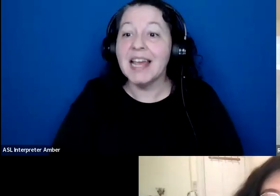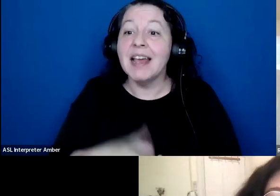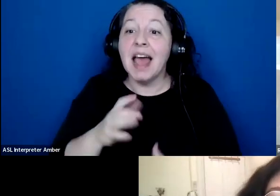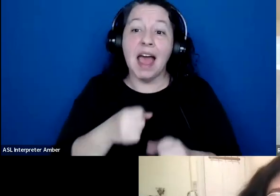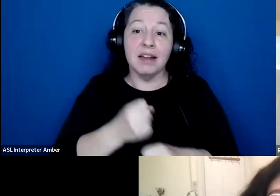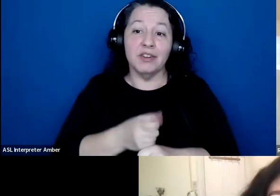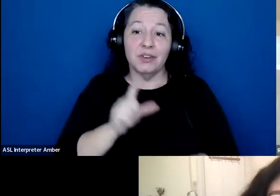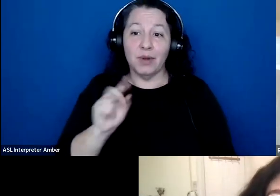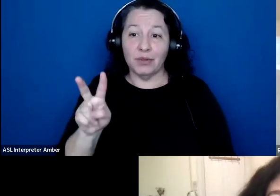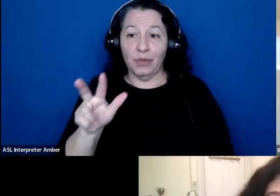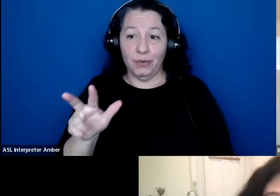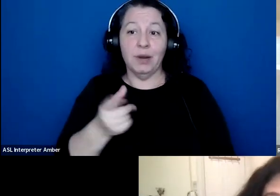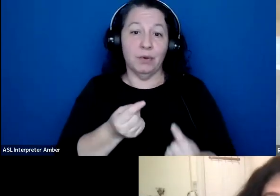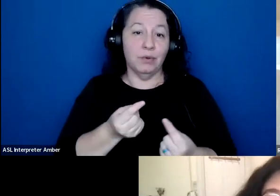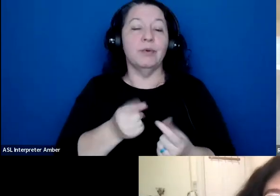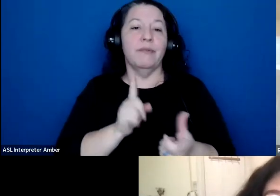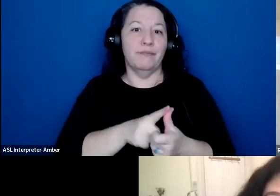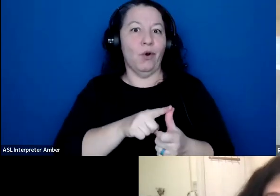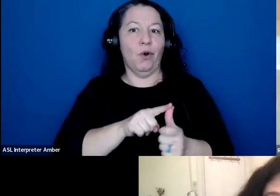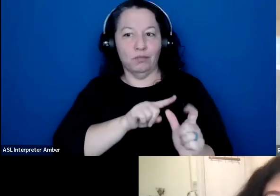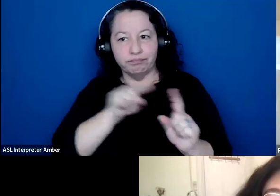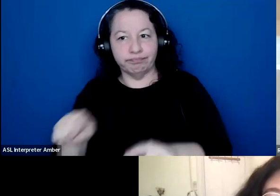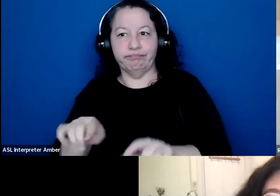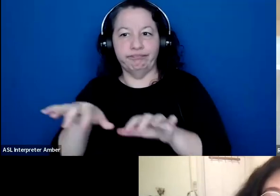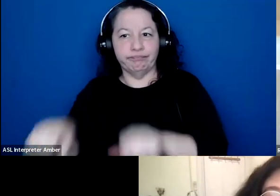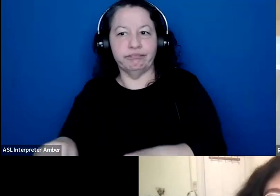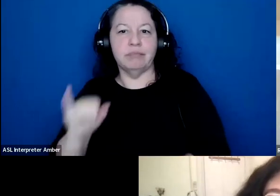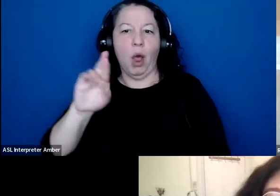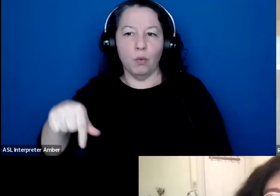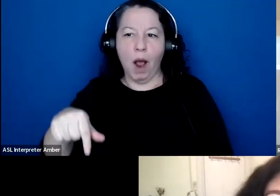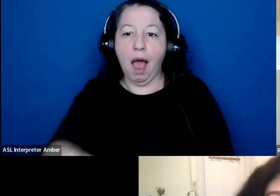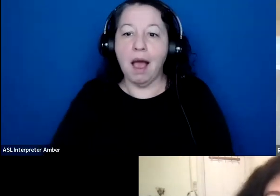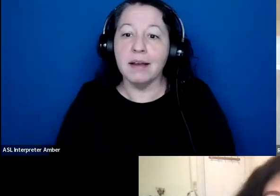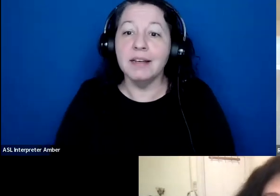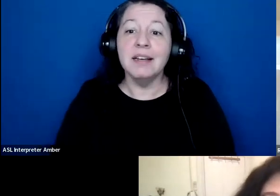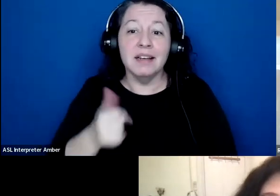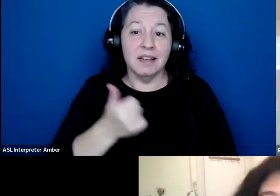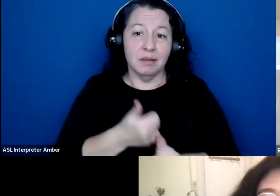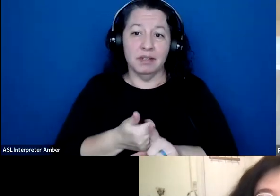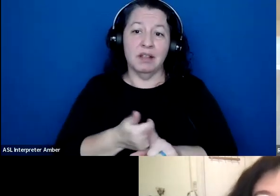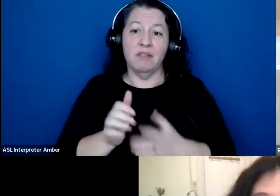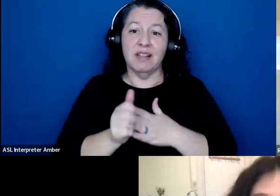This experience led to self-reflection, converting to Islam, and becoming an outspoken advocate and organizer against U.S.